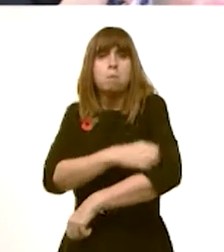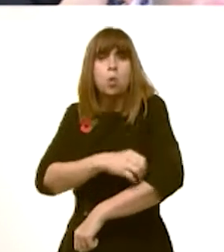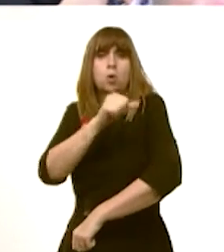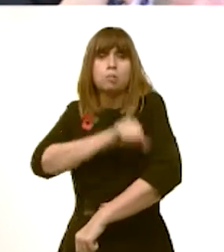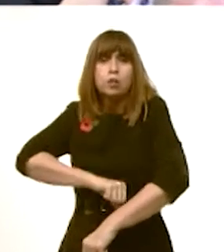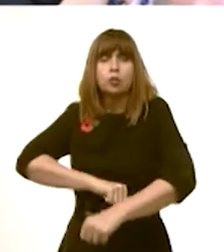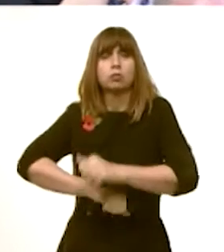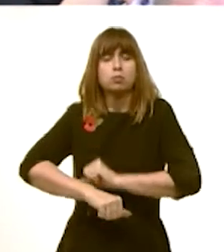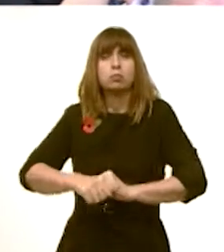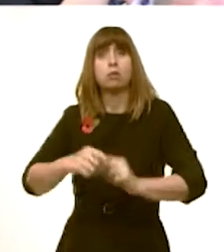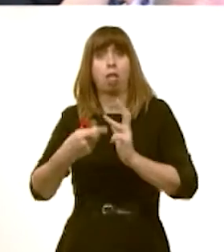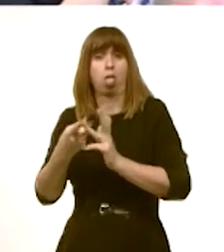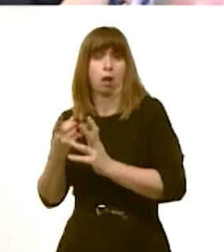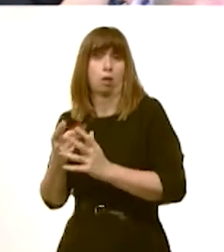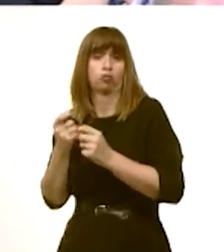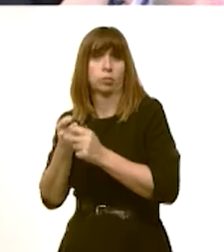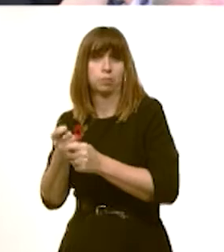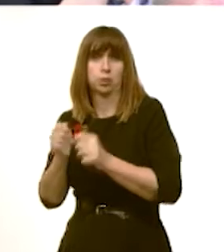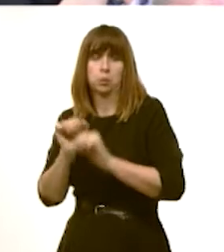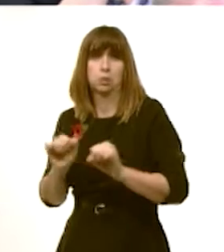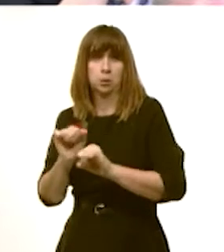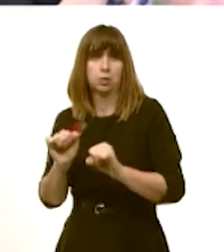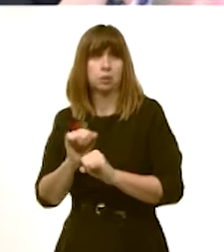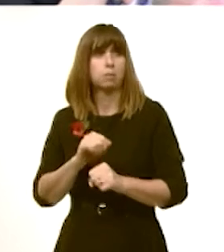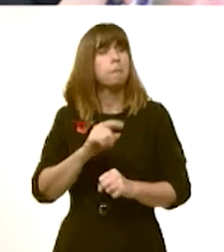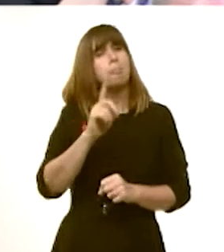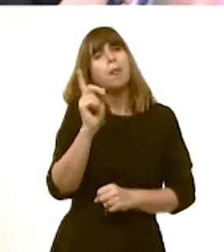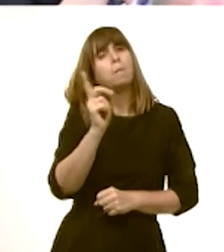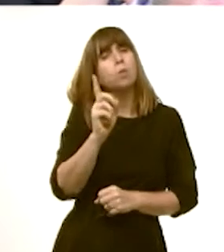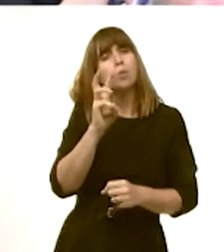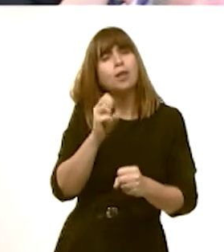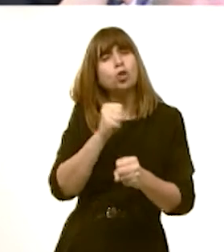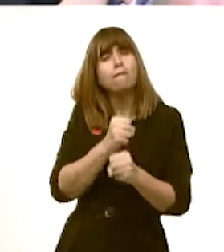I wonder what specific targeted support the Welsh Government might be able to give to